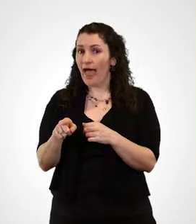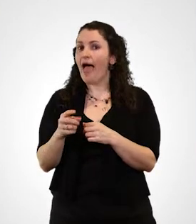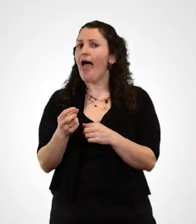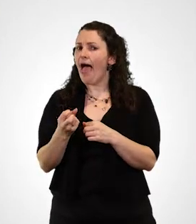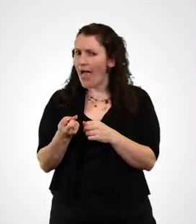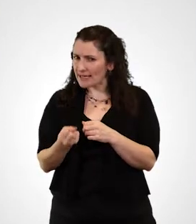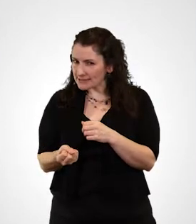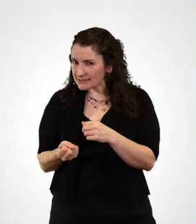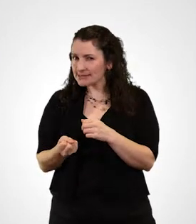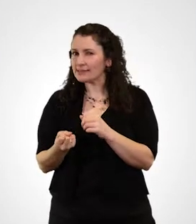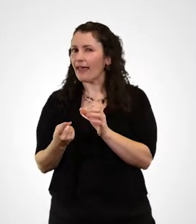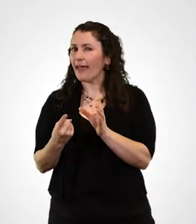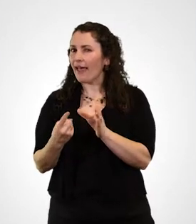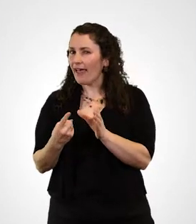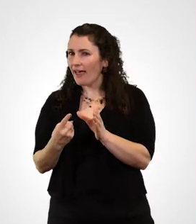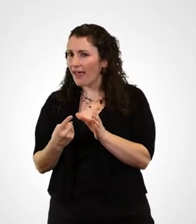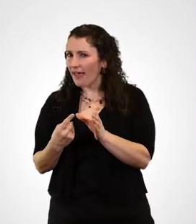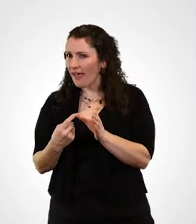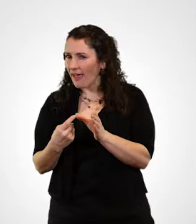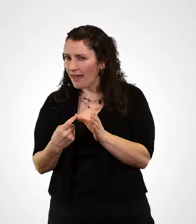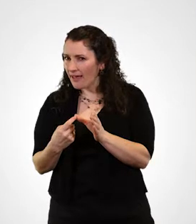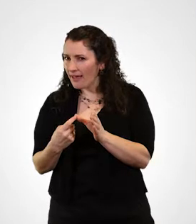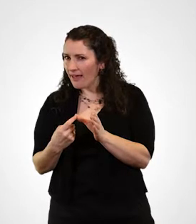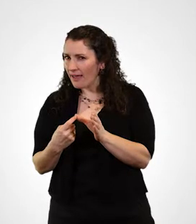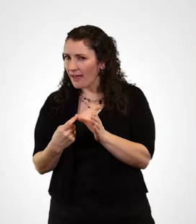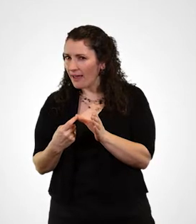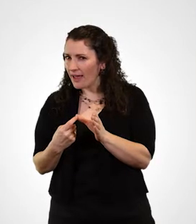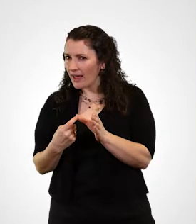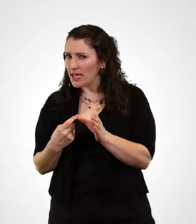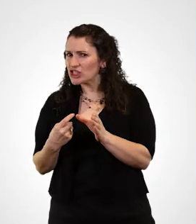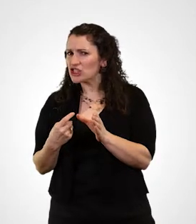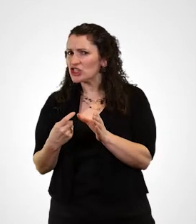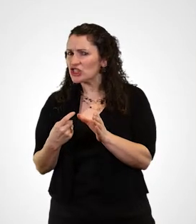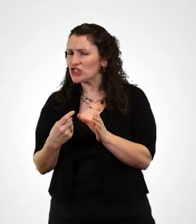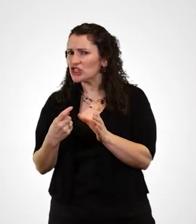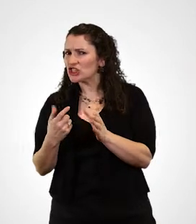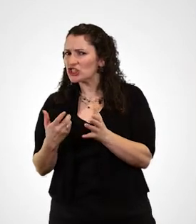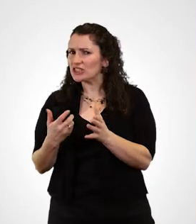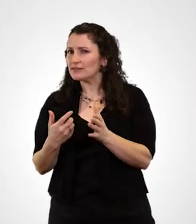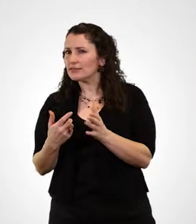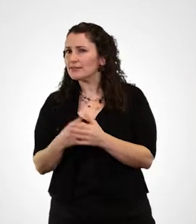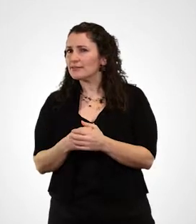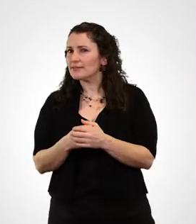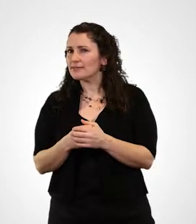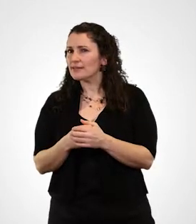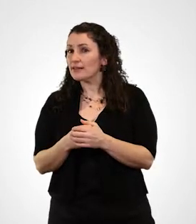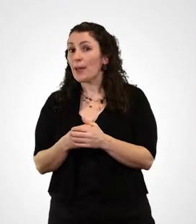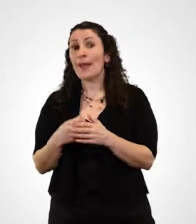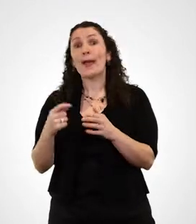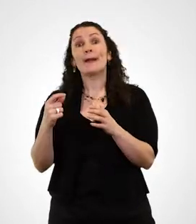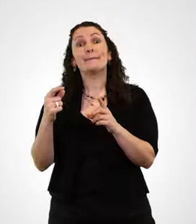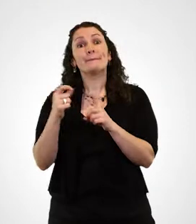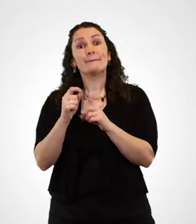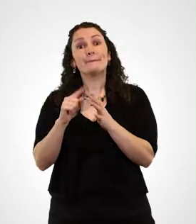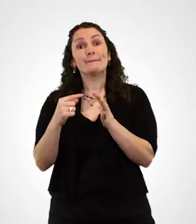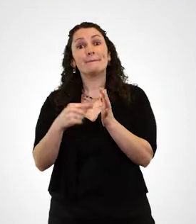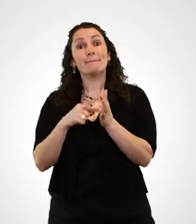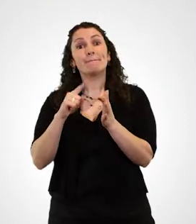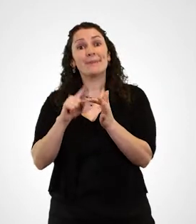Very good, "Pete has a tie".